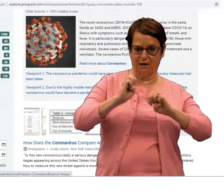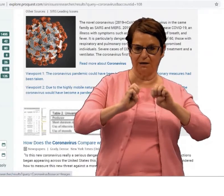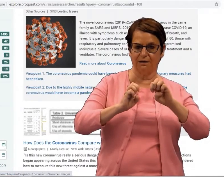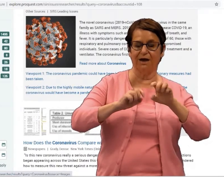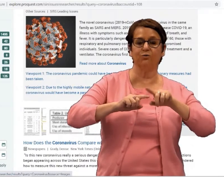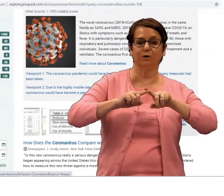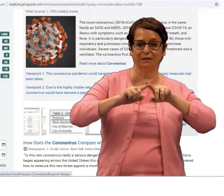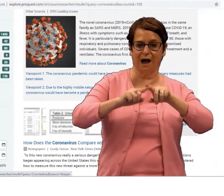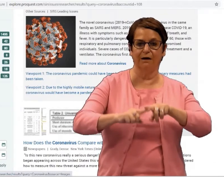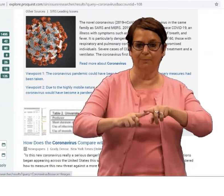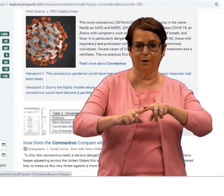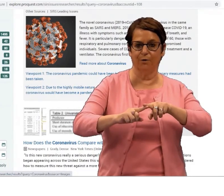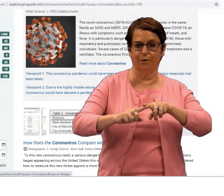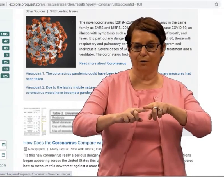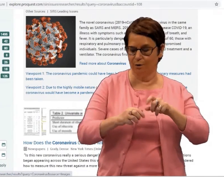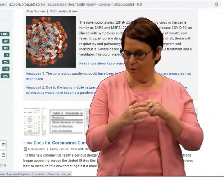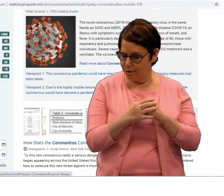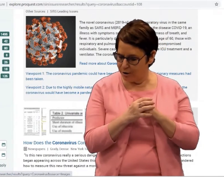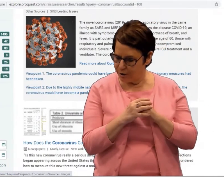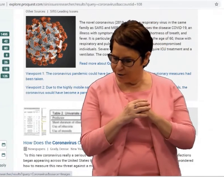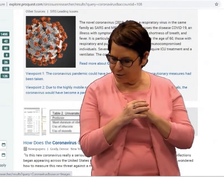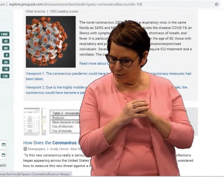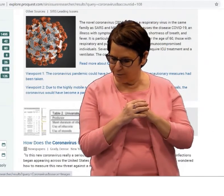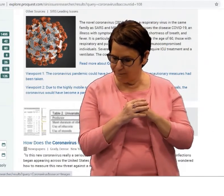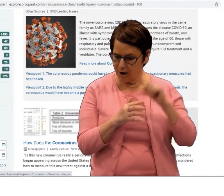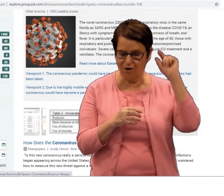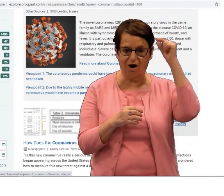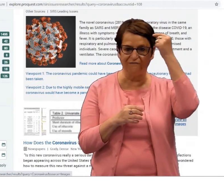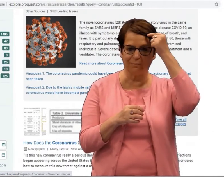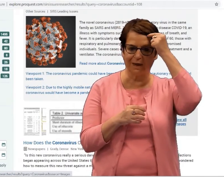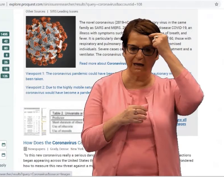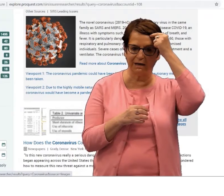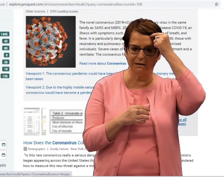These have already been evaluated and are reliable.